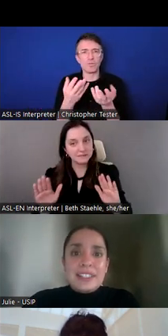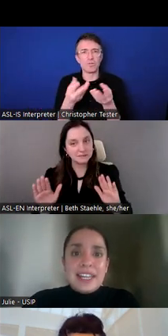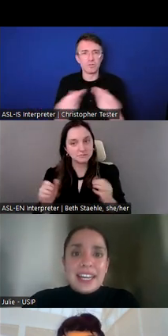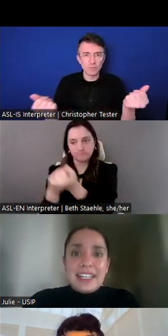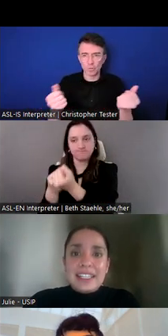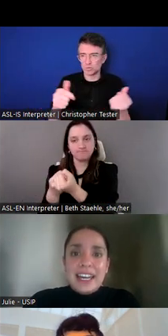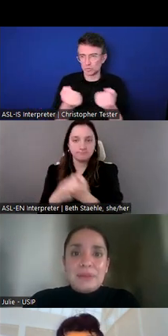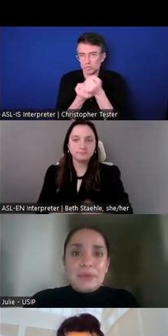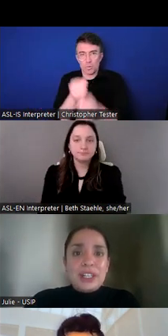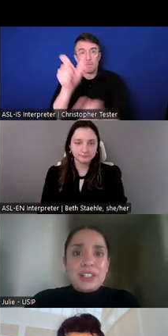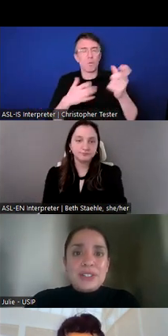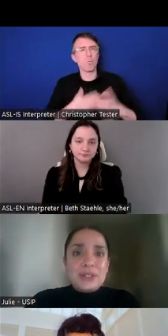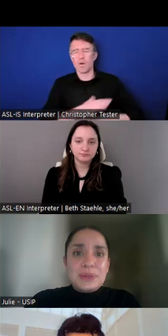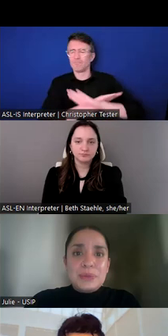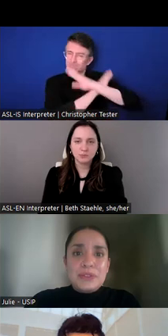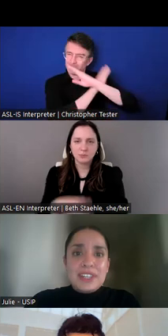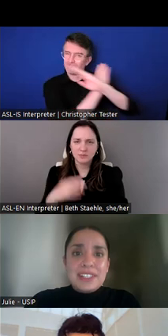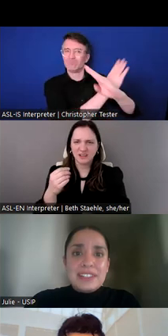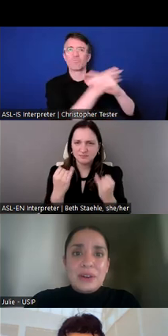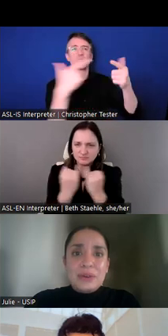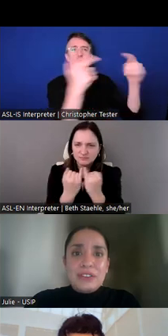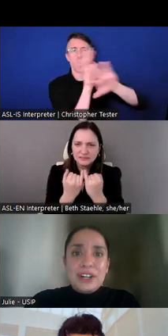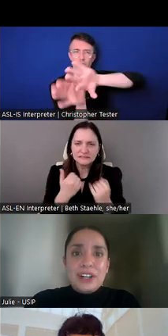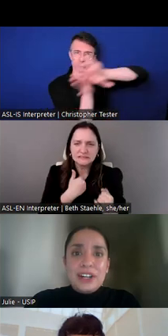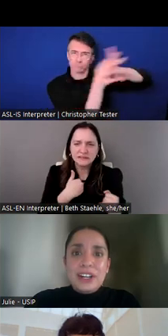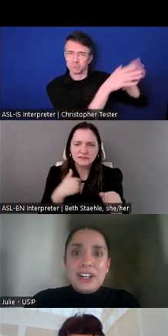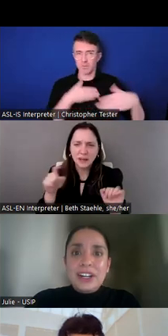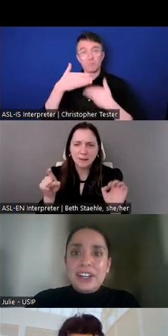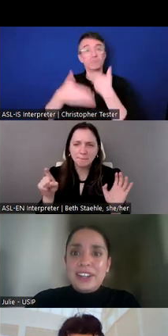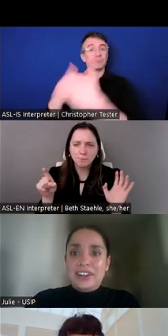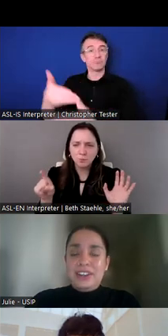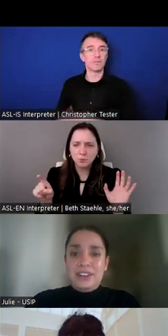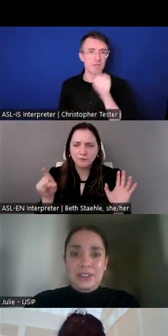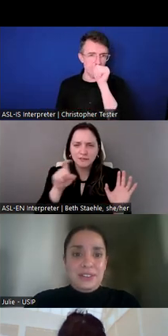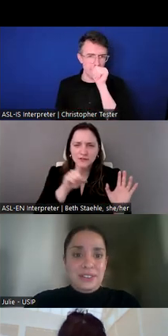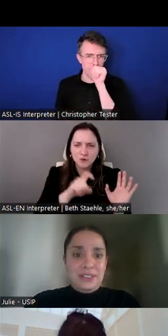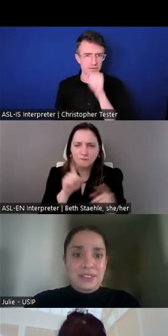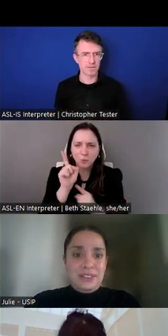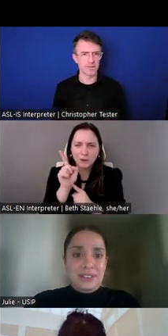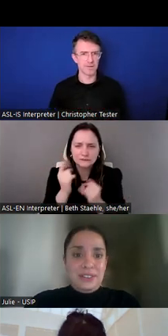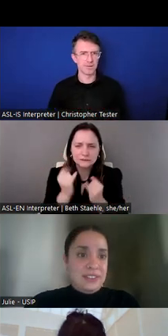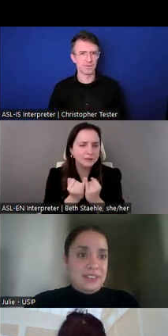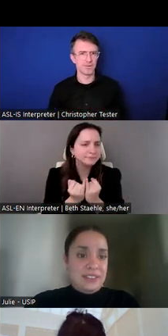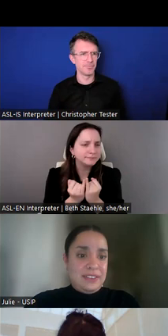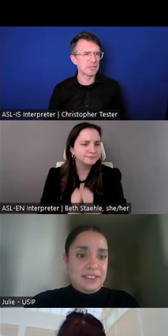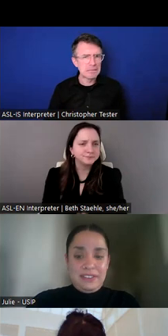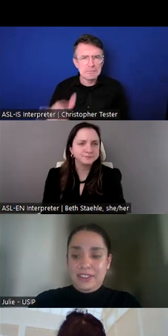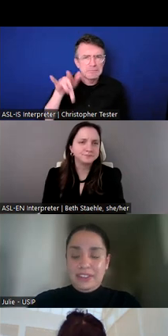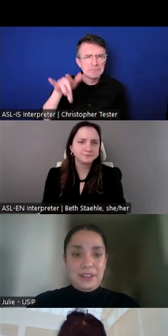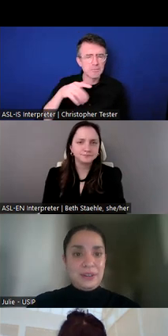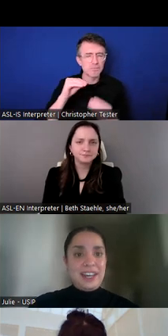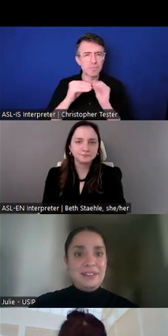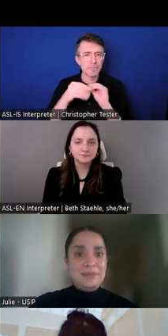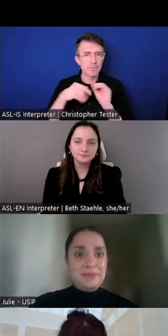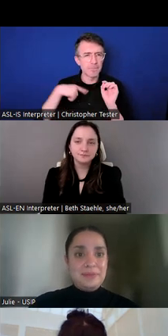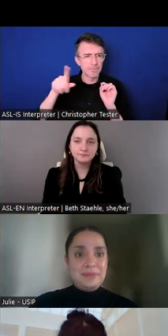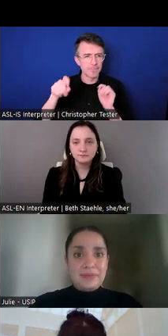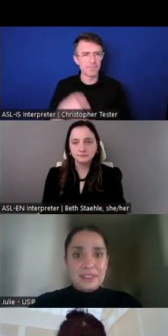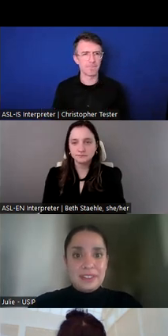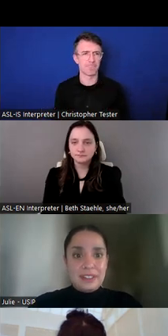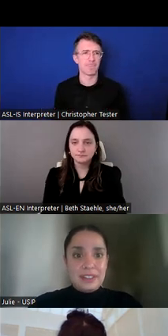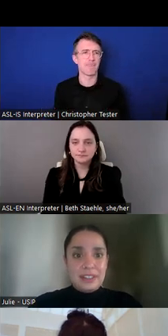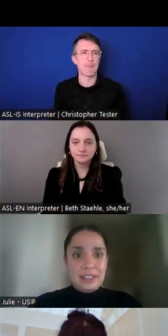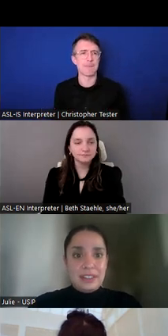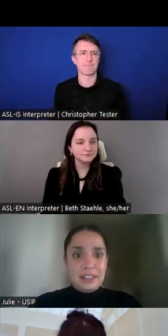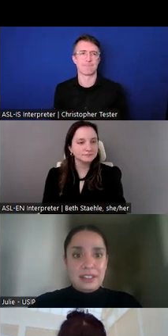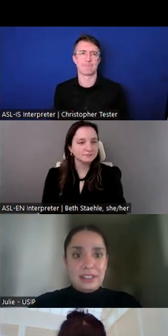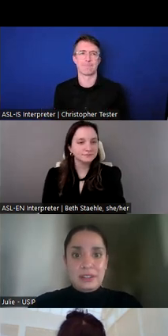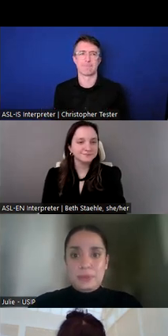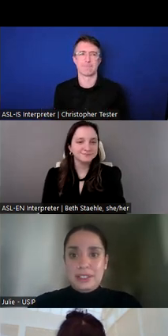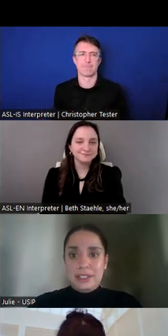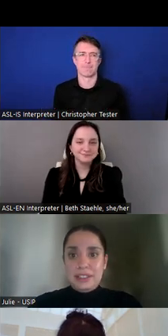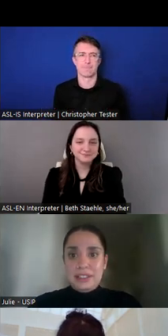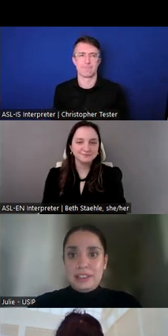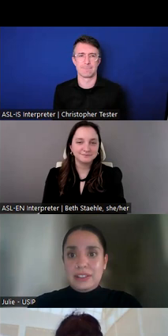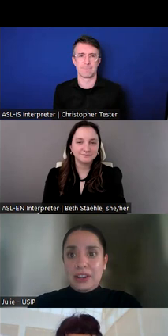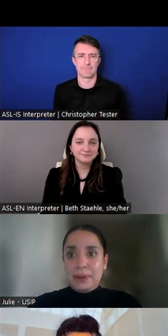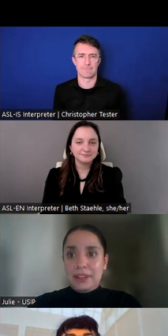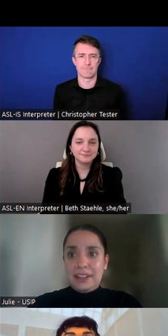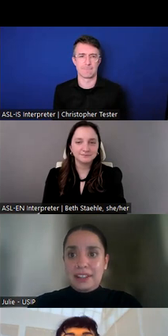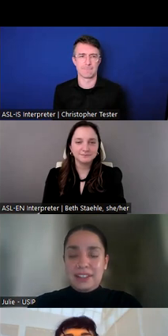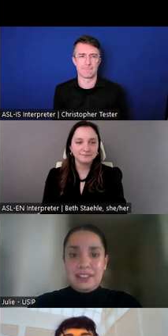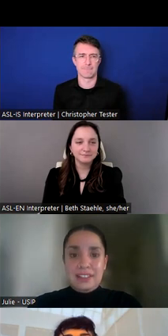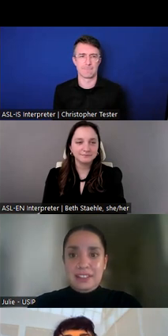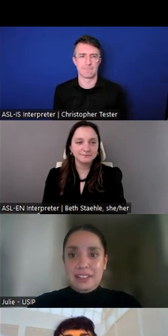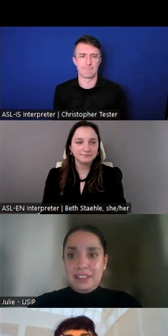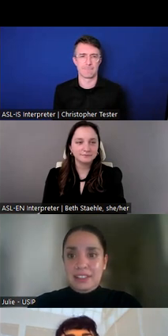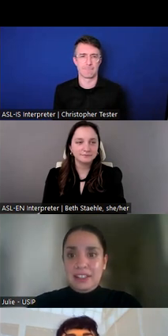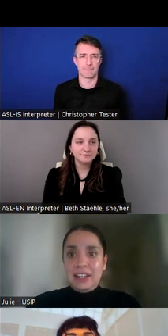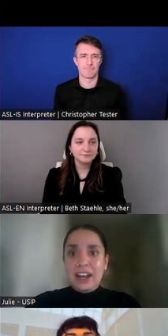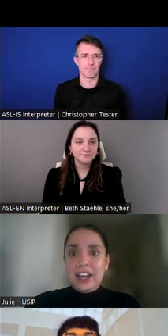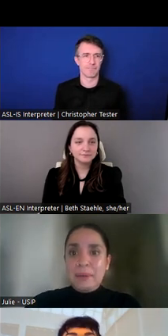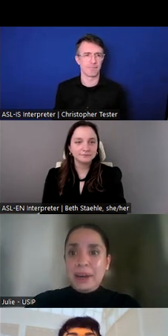I'm going to move this over.